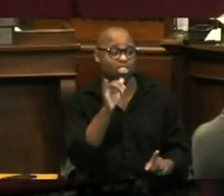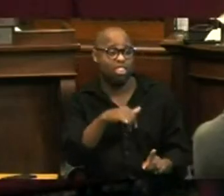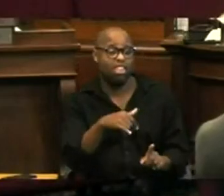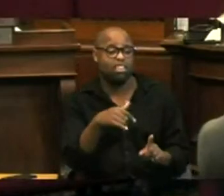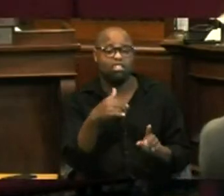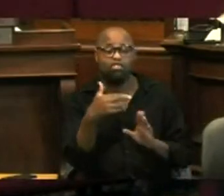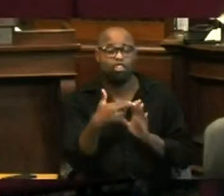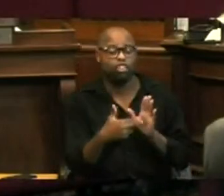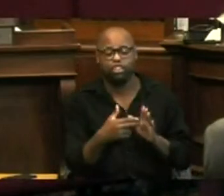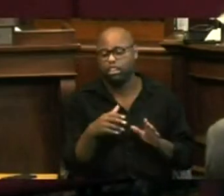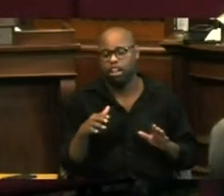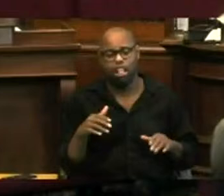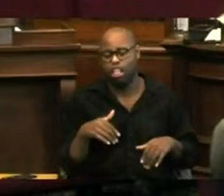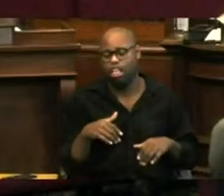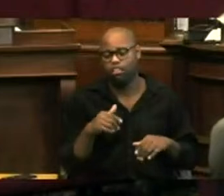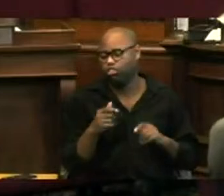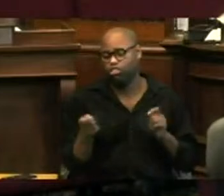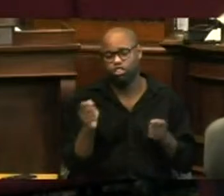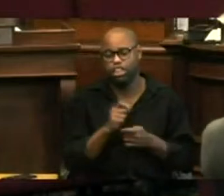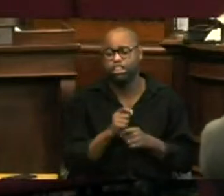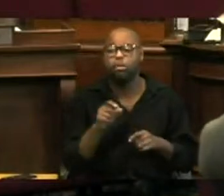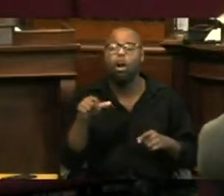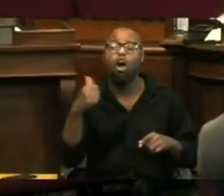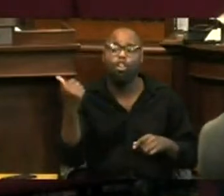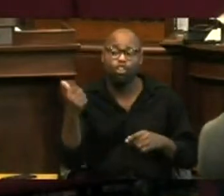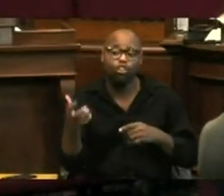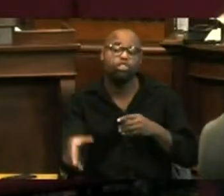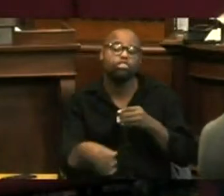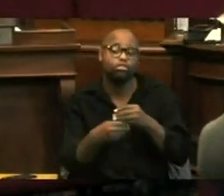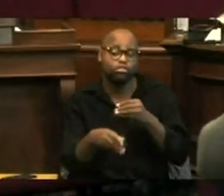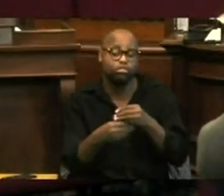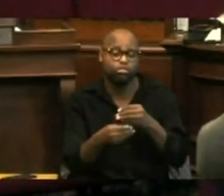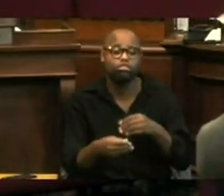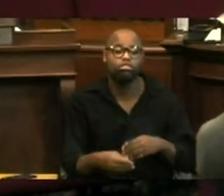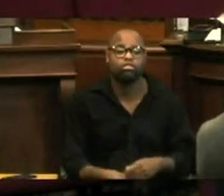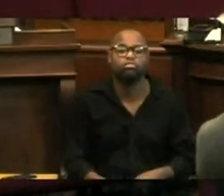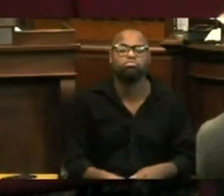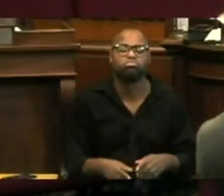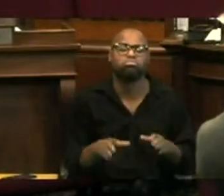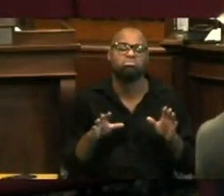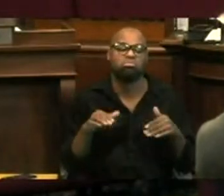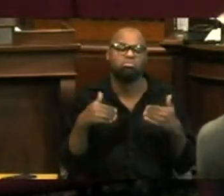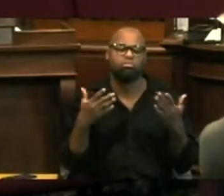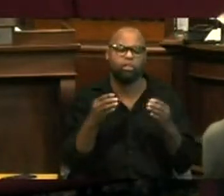the what the track has been since 2006. Right. Well, this regulation hasn't changed. Other